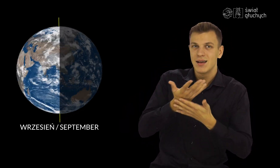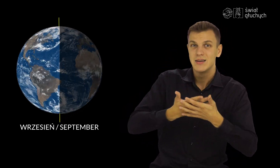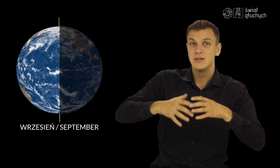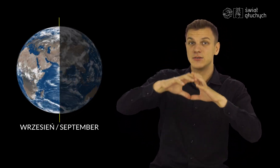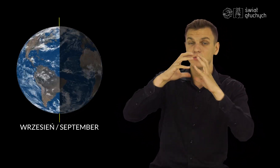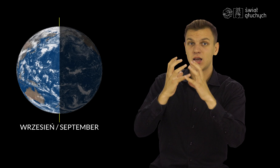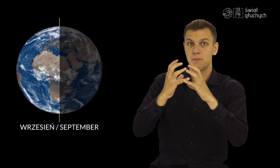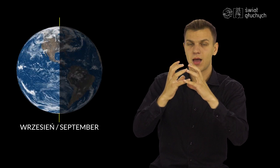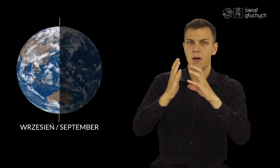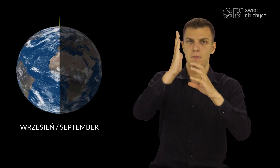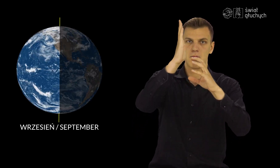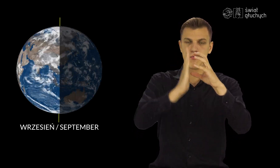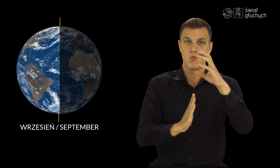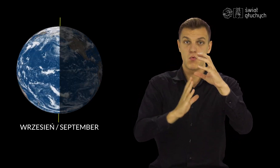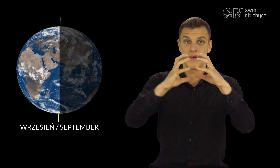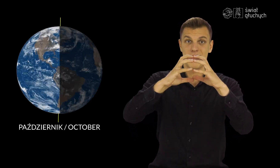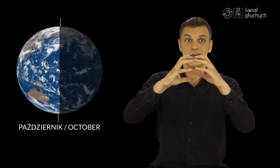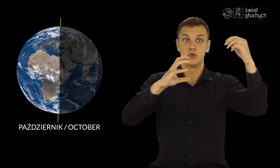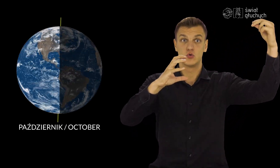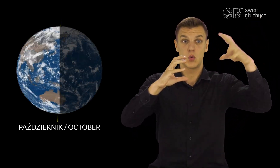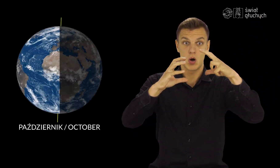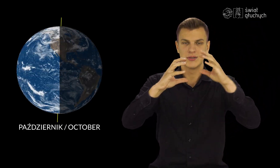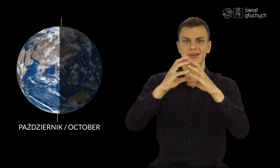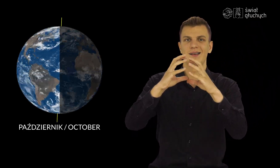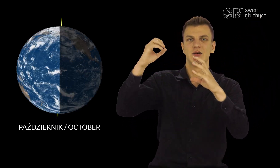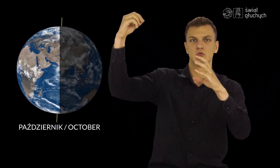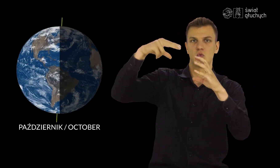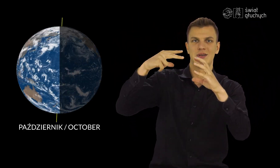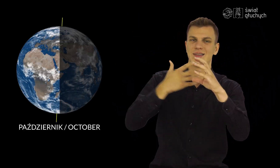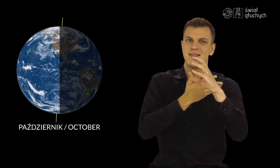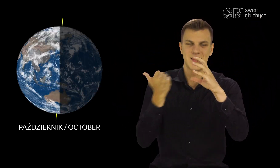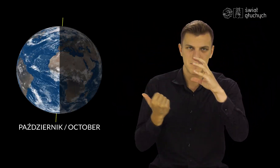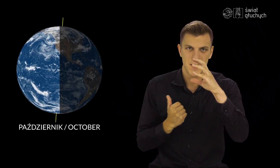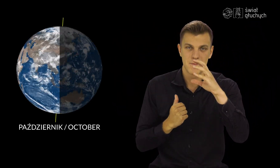The brighter part of the Earth is the one illuminated by the Sun. The darker part is where it's nighttime.